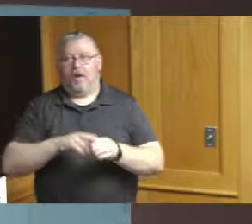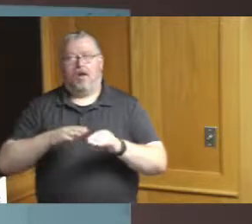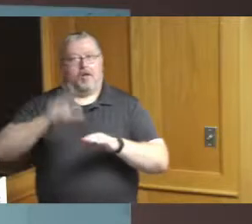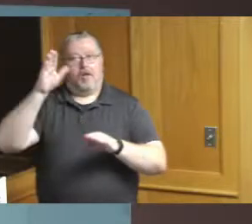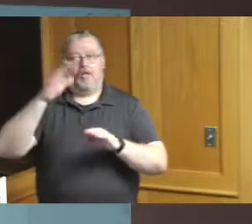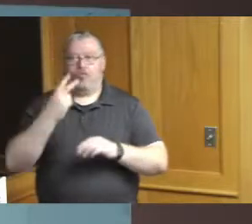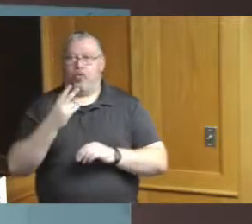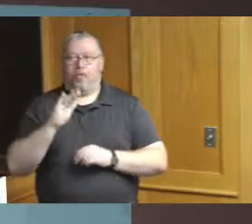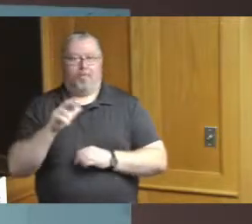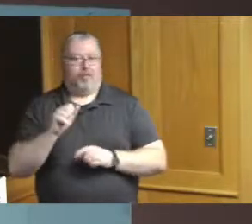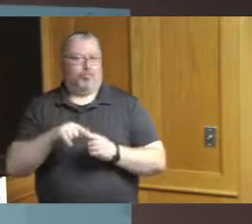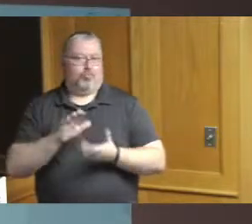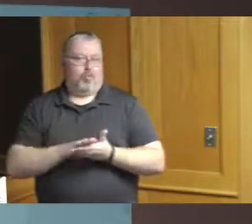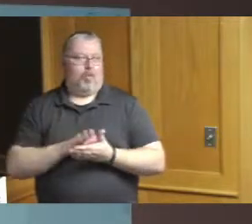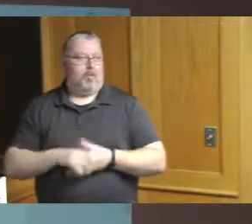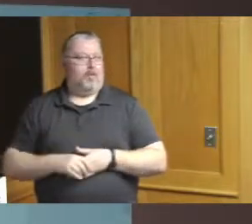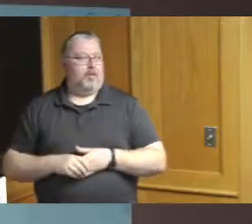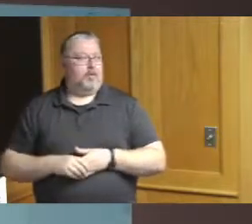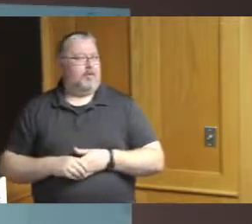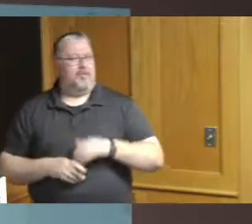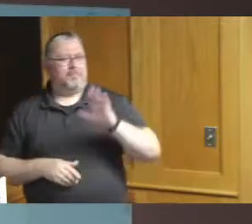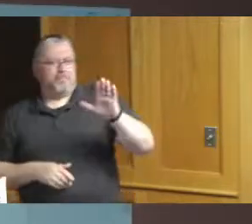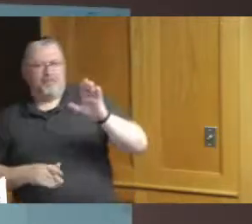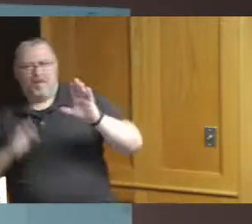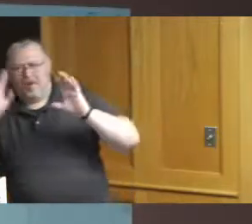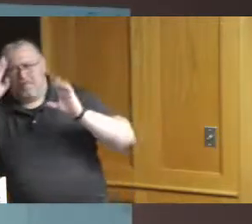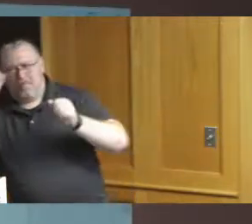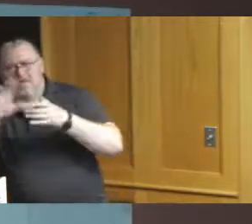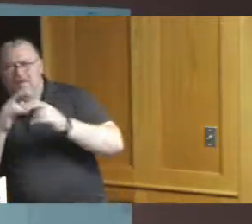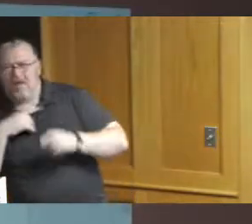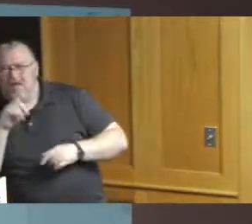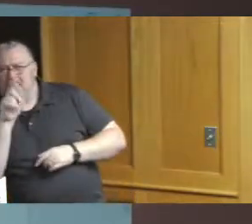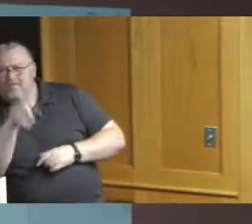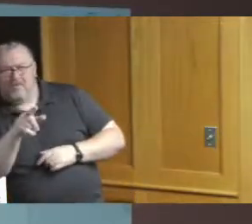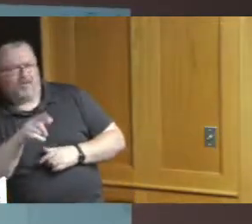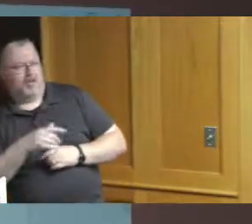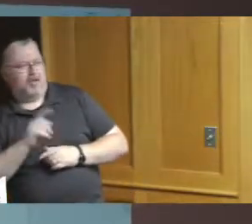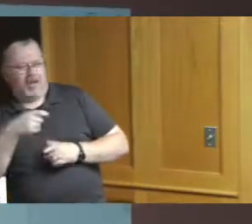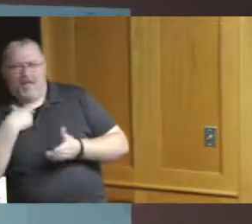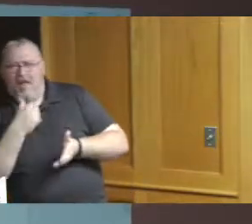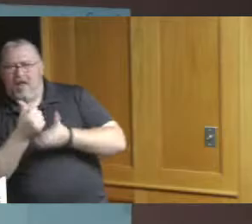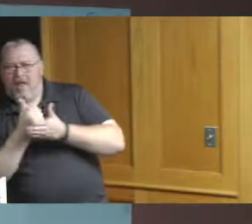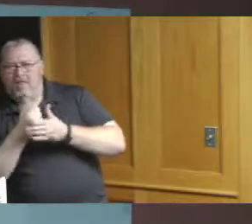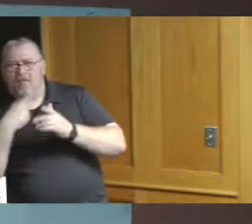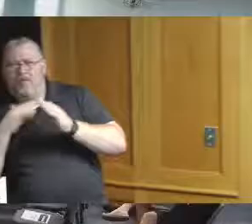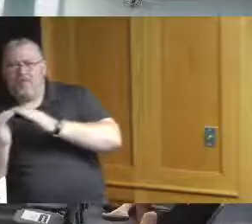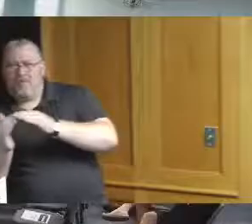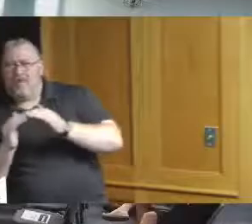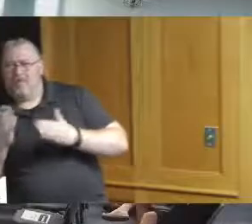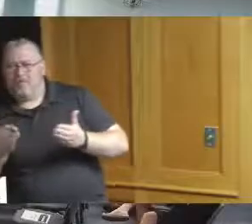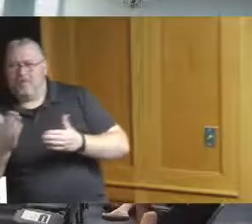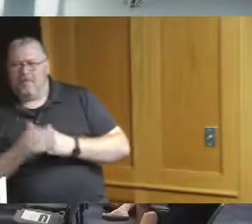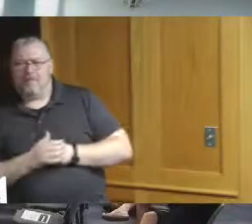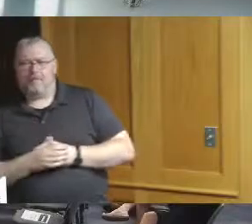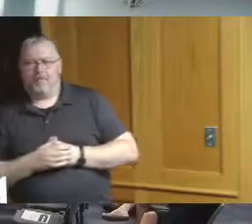to school let me interject for a minute so i need help from my colleagues i i when you came up and